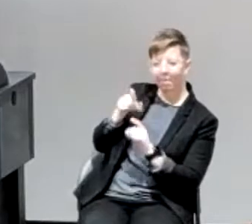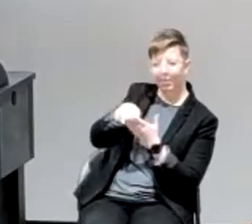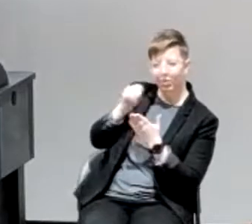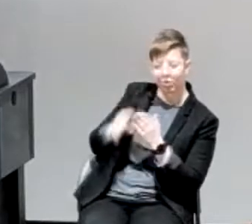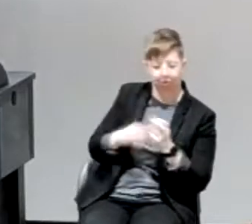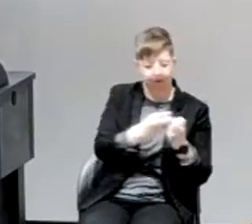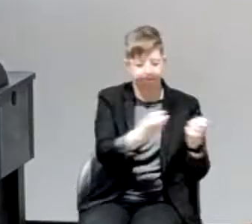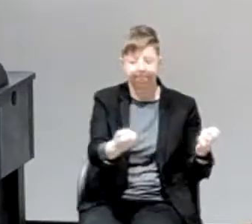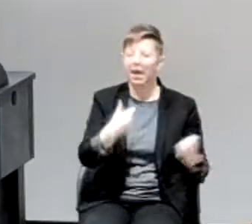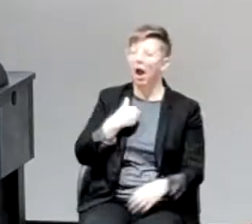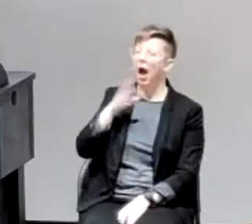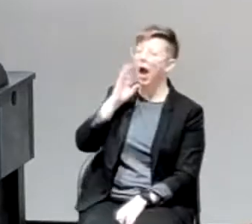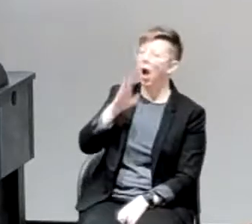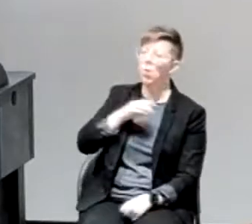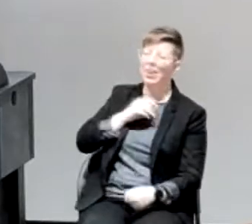ality on who is running stuff.